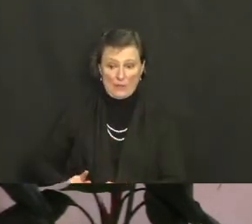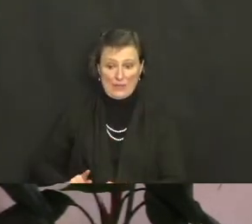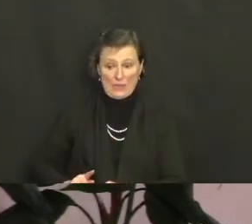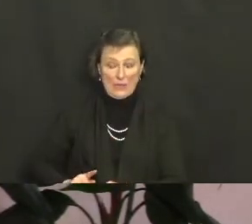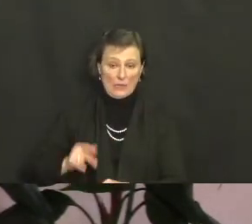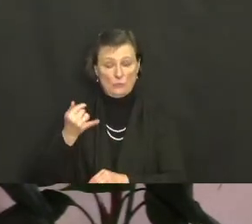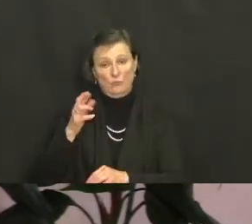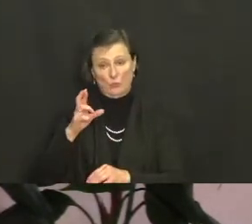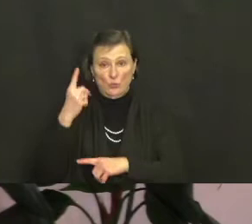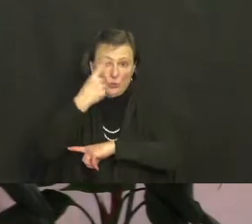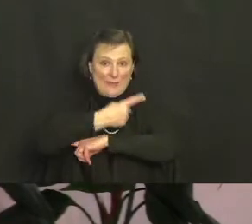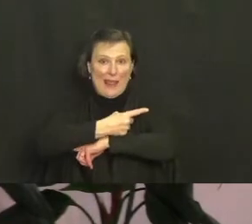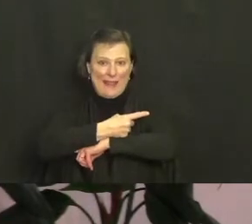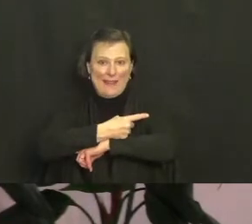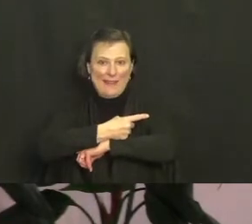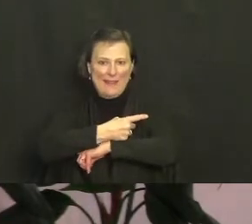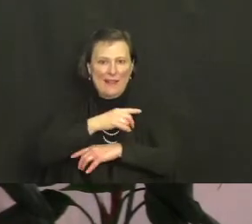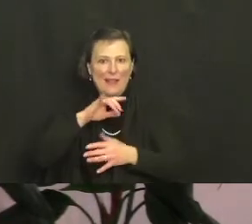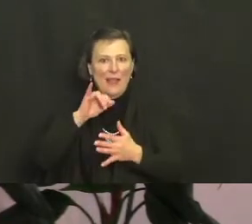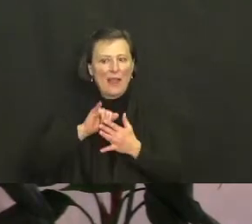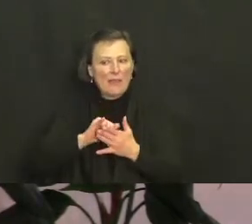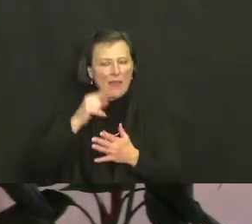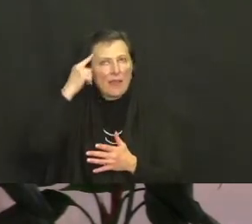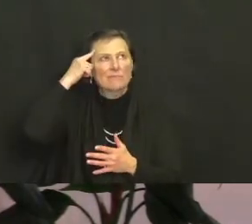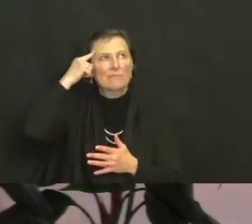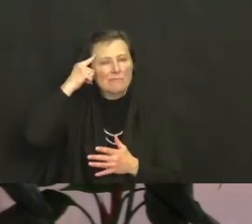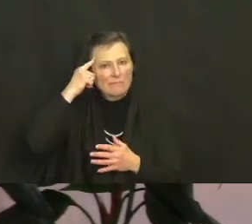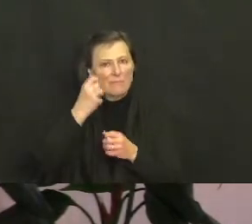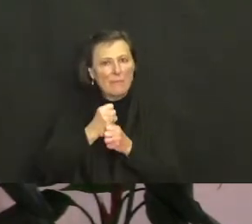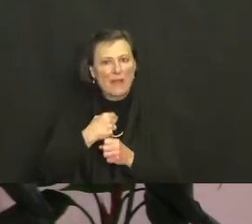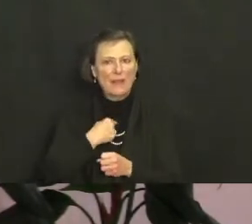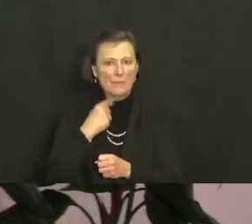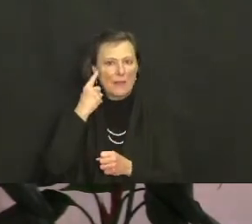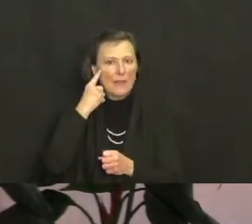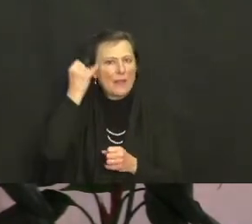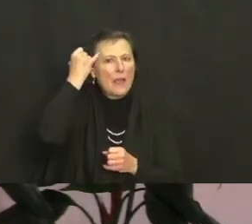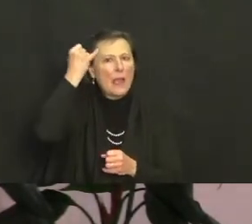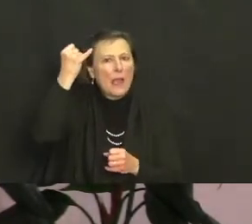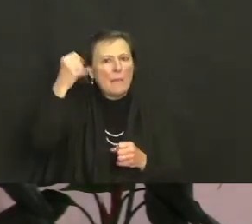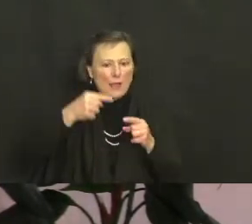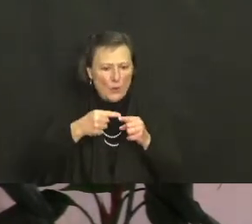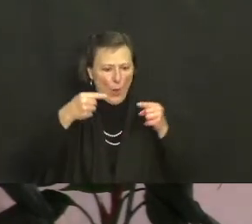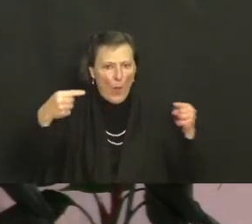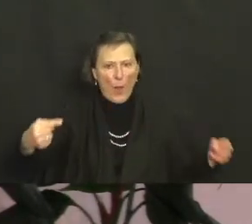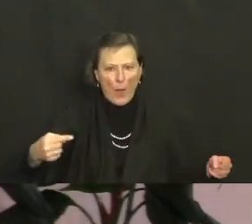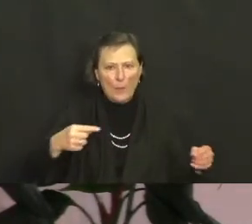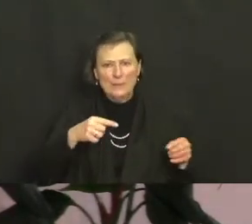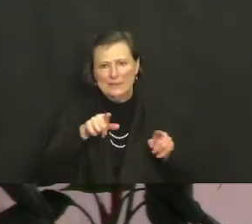Day, that thought prompts me to imagine just the opposite as I did at the beginning of my remarks.